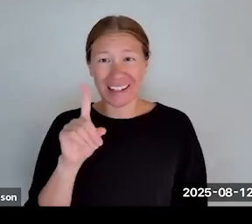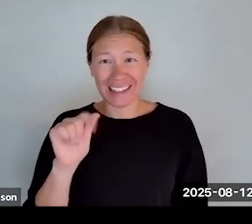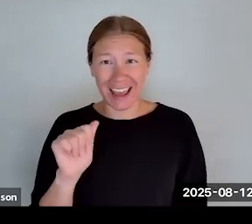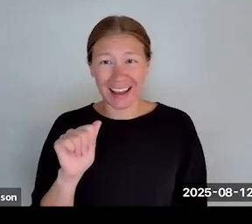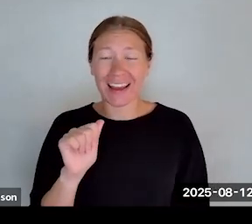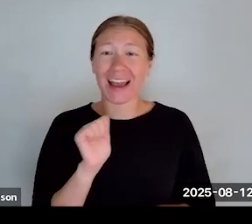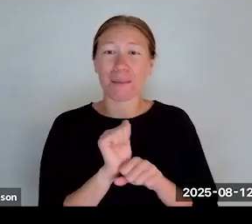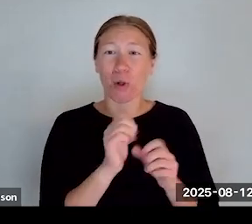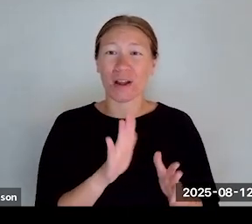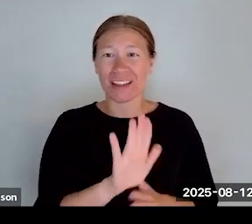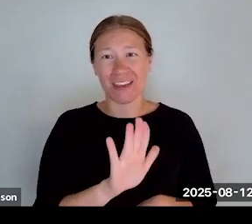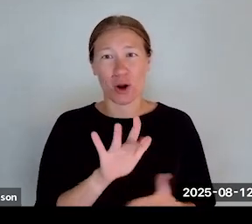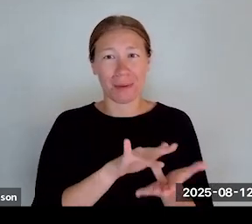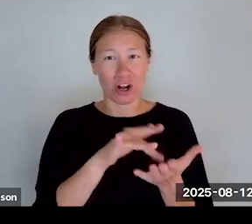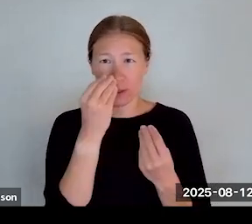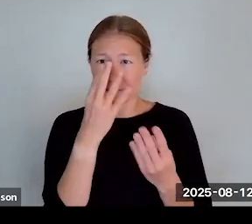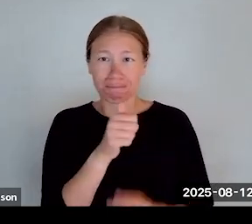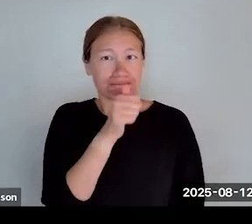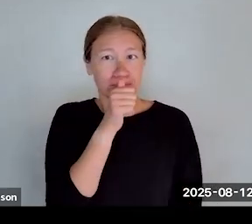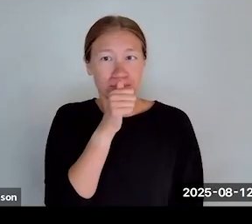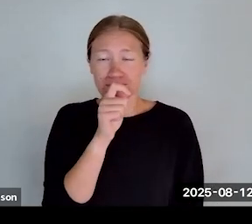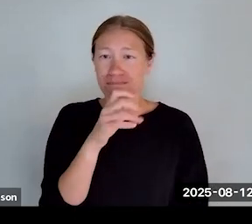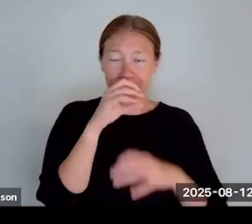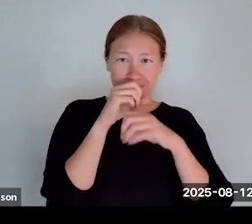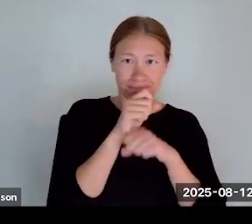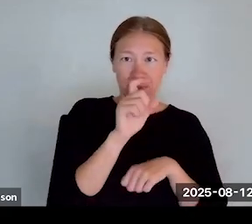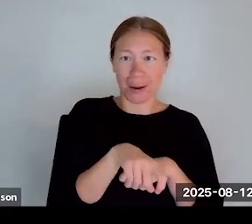and this privacy extends to the fact that someone is receiving an accommodation,